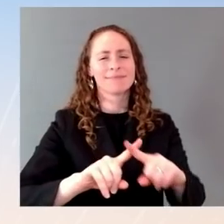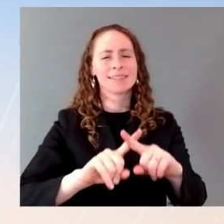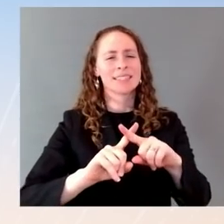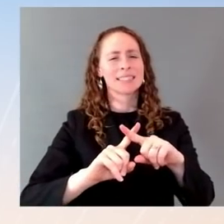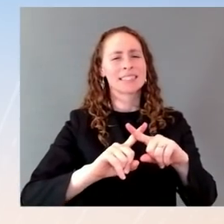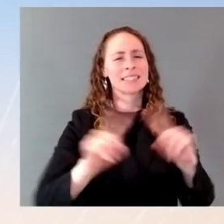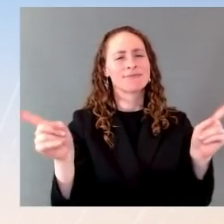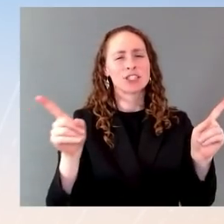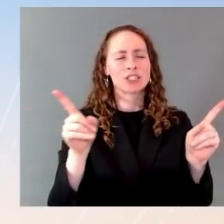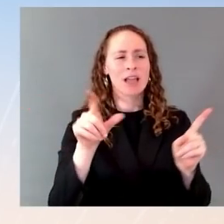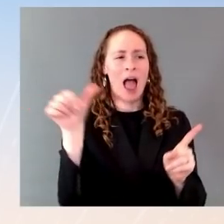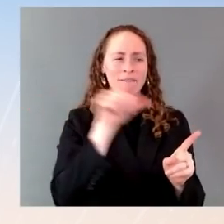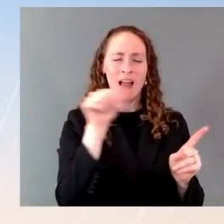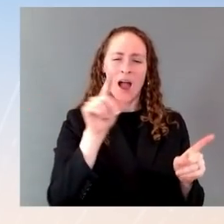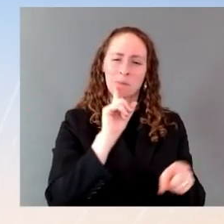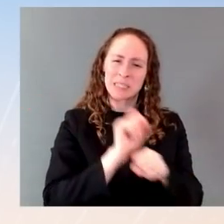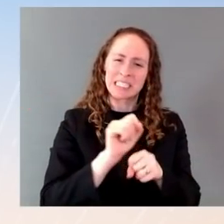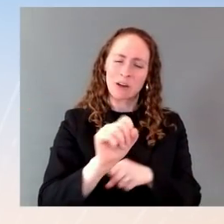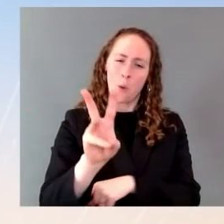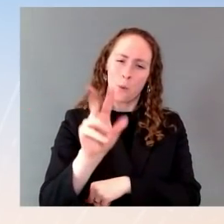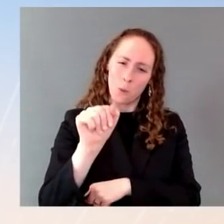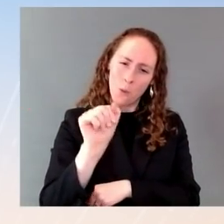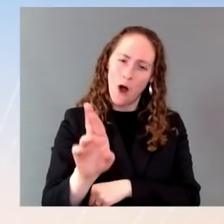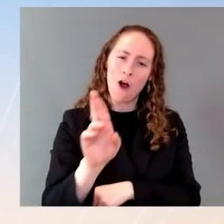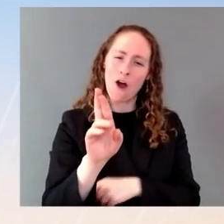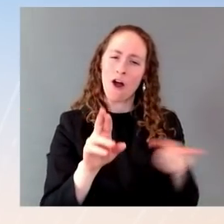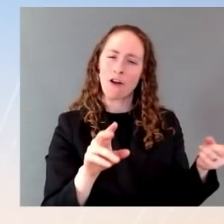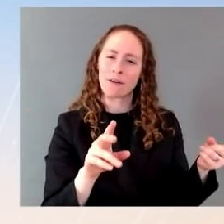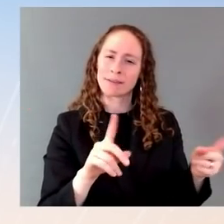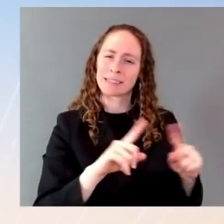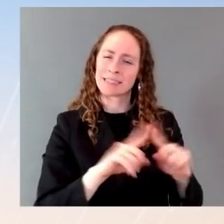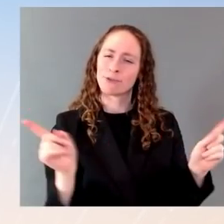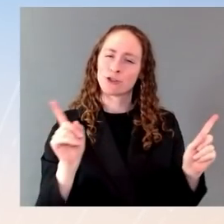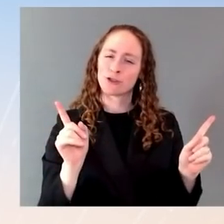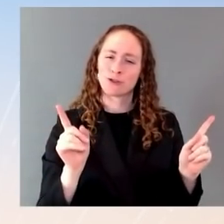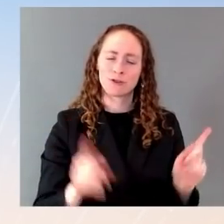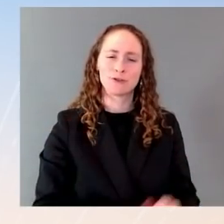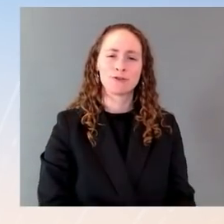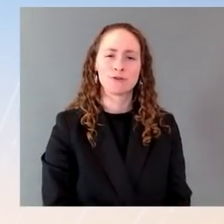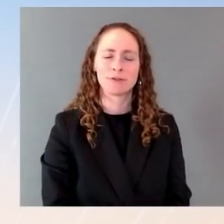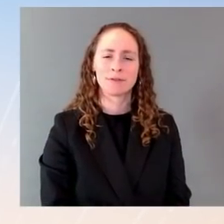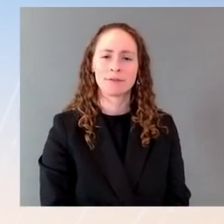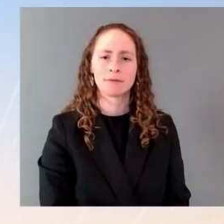But it is not a comparable situation, in our view. And also, I would say that it is not standard,